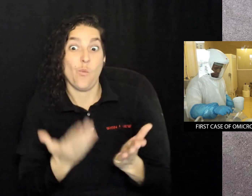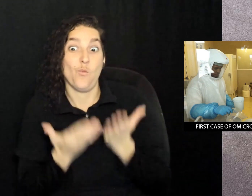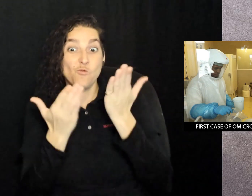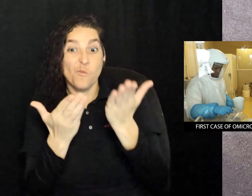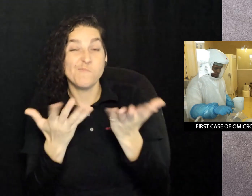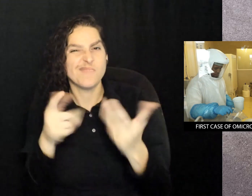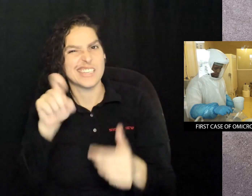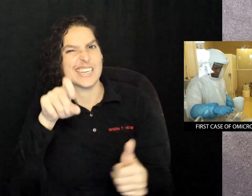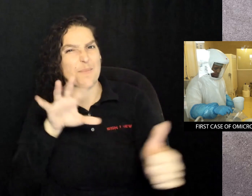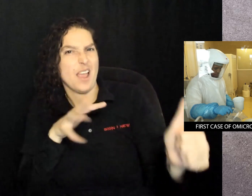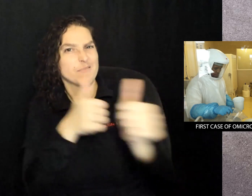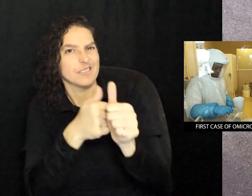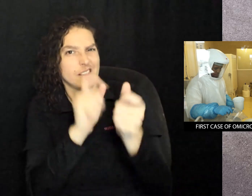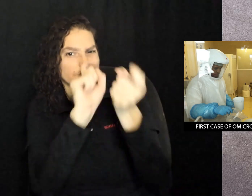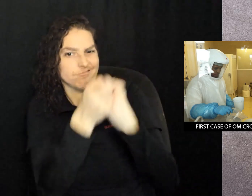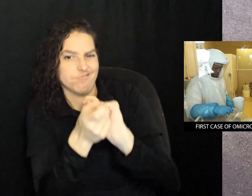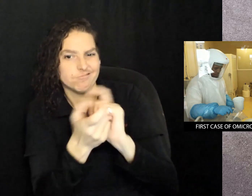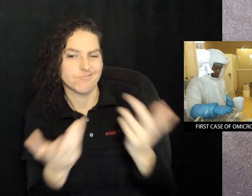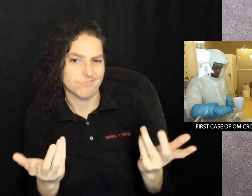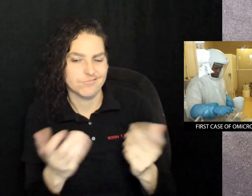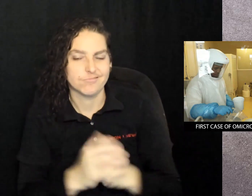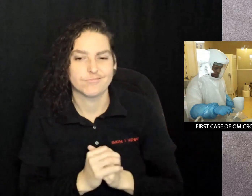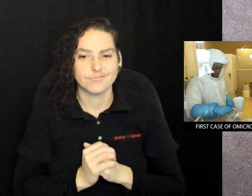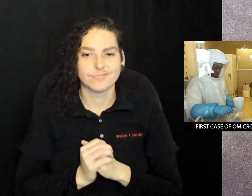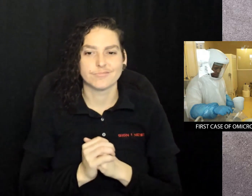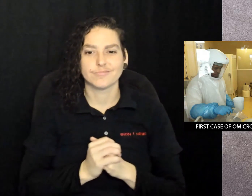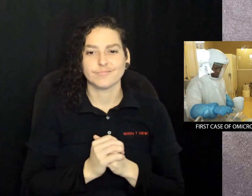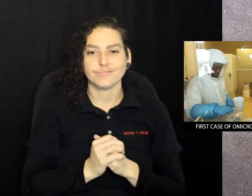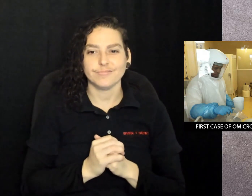in case of vaccine recommendations need to be updated